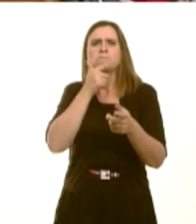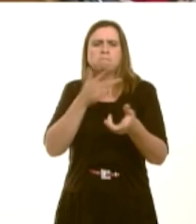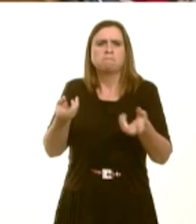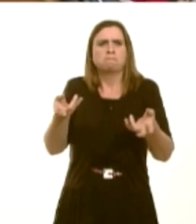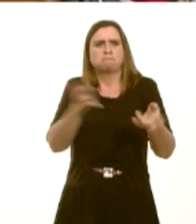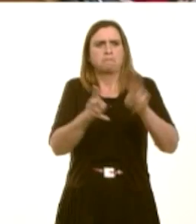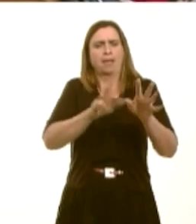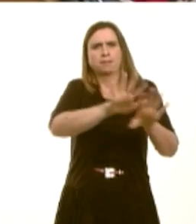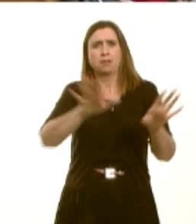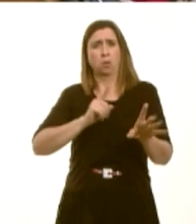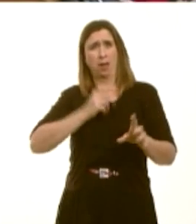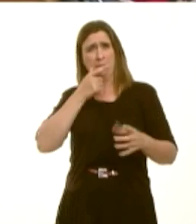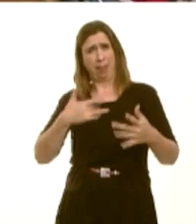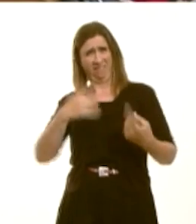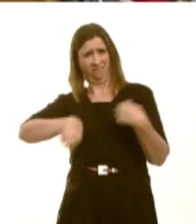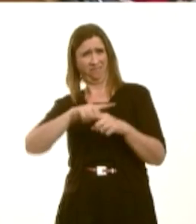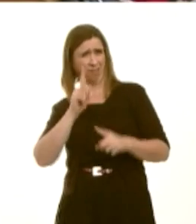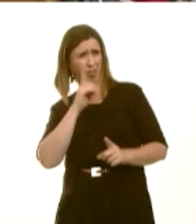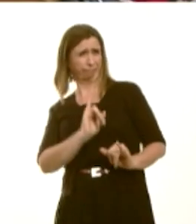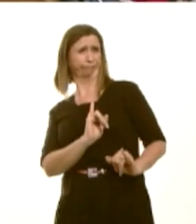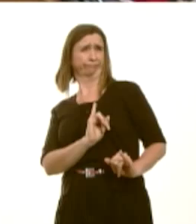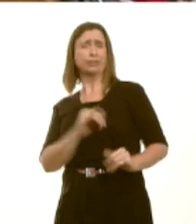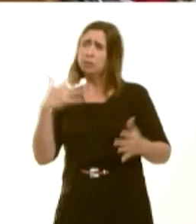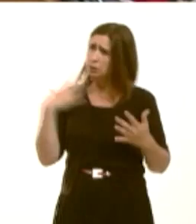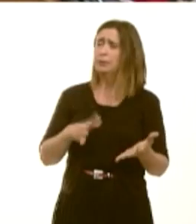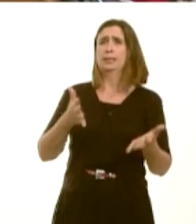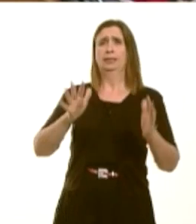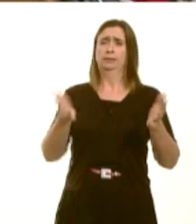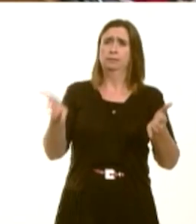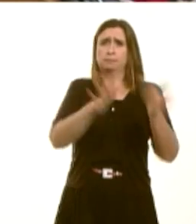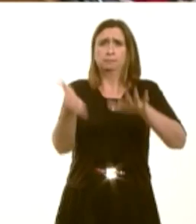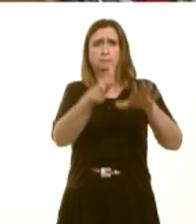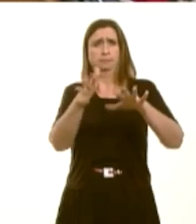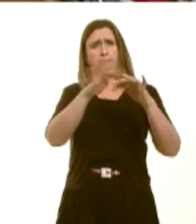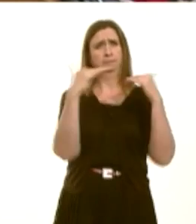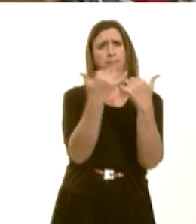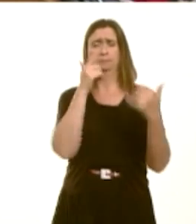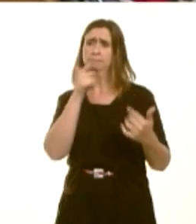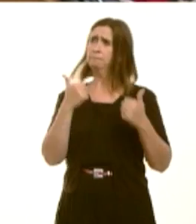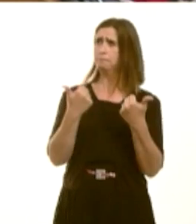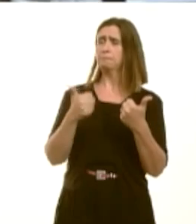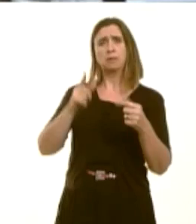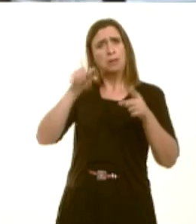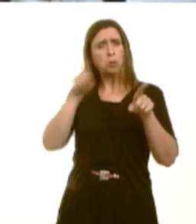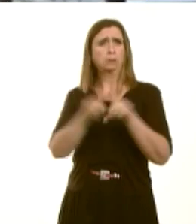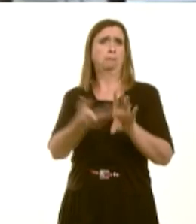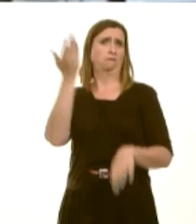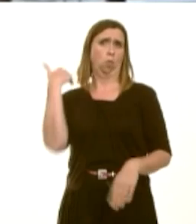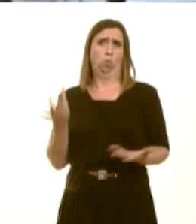which the communities living near these opencast sites demand, and should expect, as a result of previous conditions? Carwyn Jones: We know that the money does